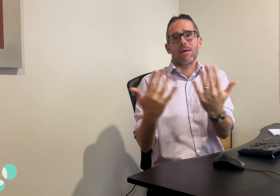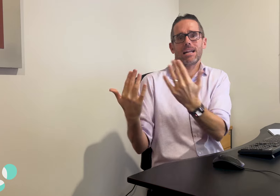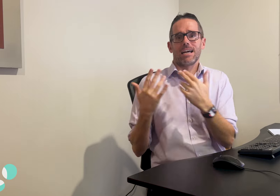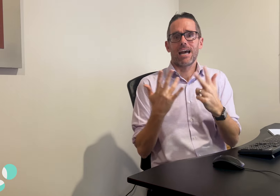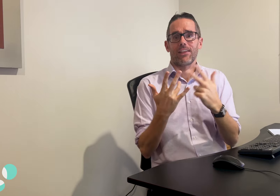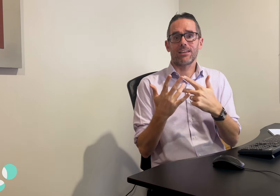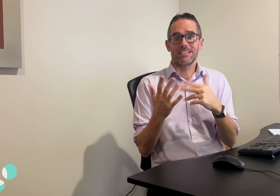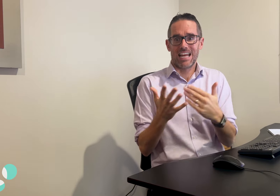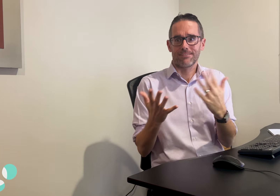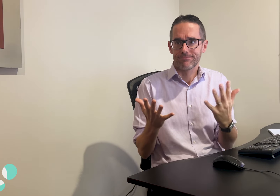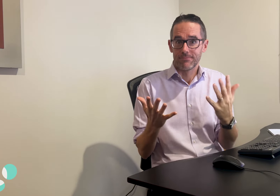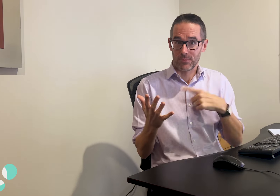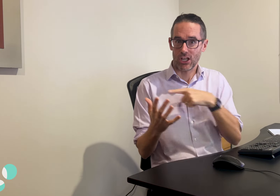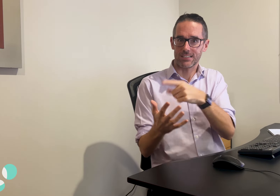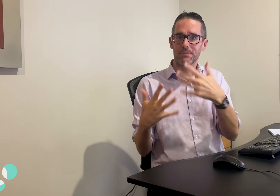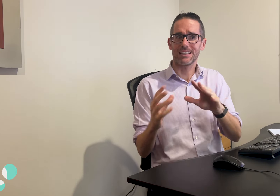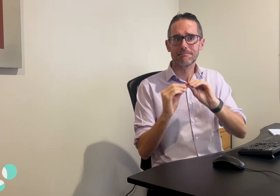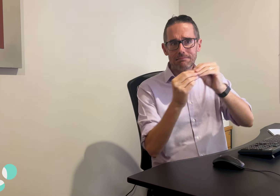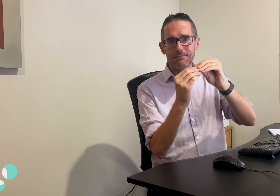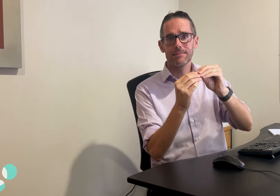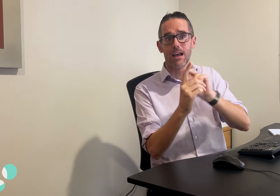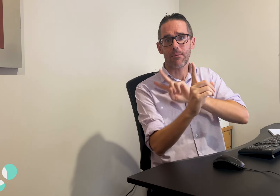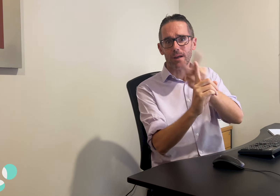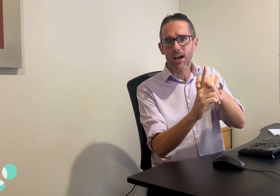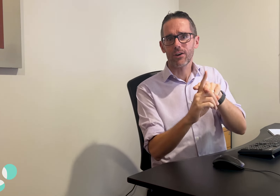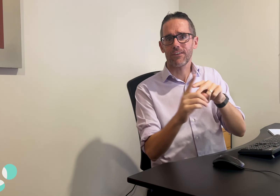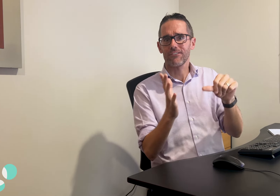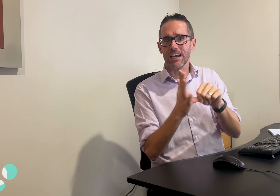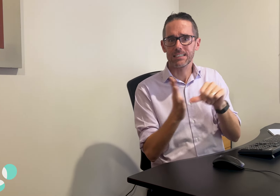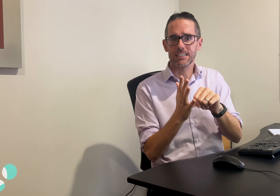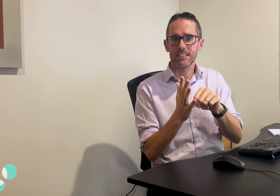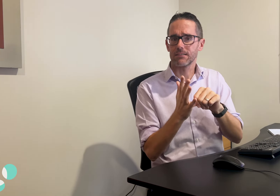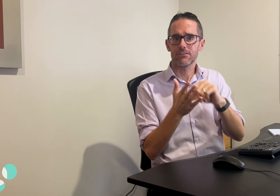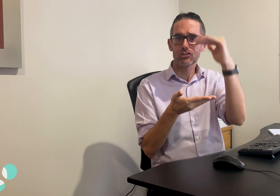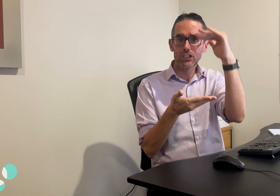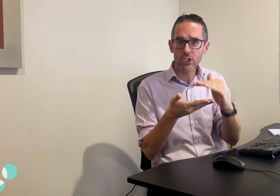and many others are now finding themselves in a difficult position because they have applied for funding